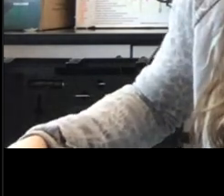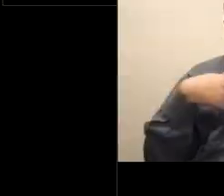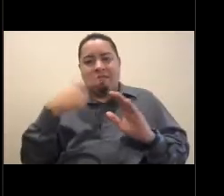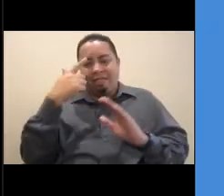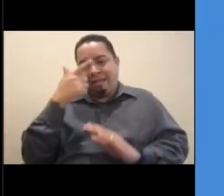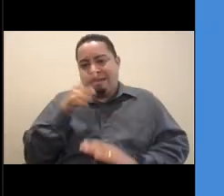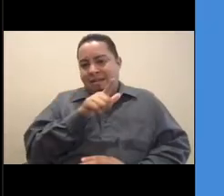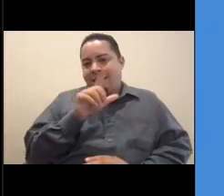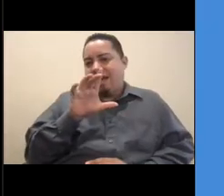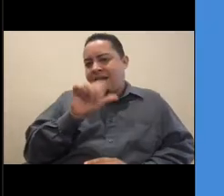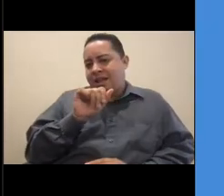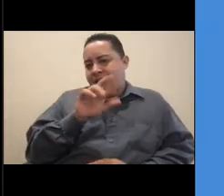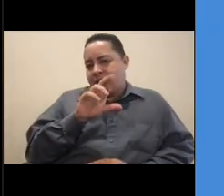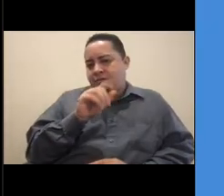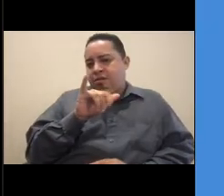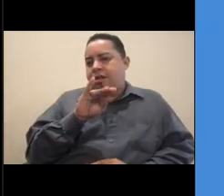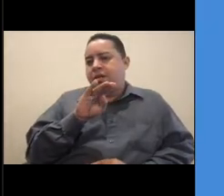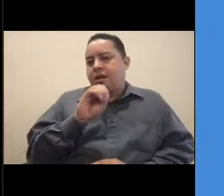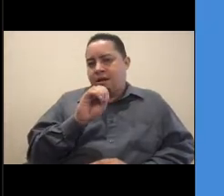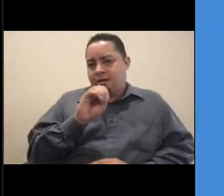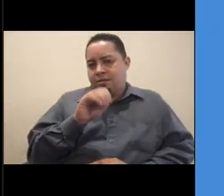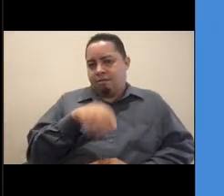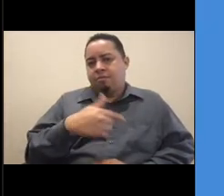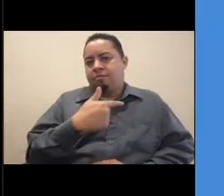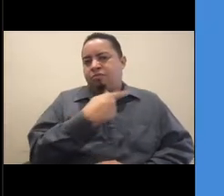and then we'll finish up and take some questions.